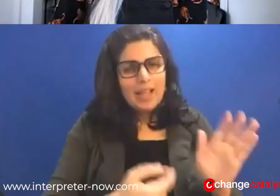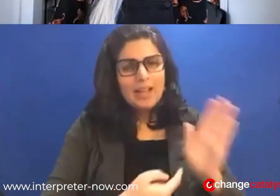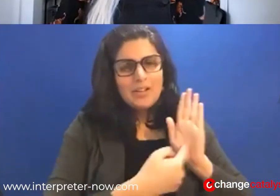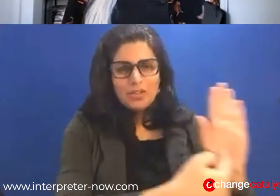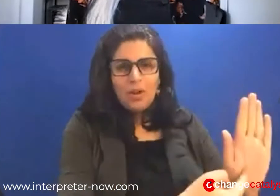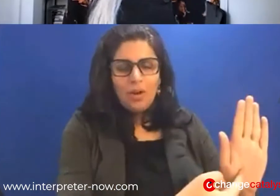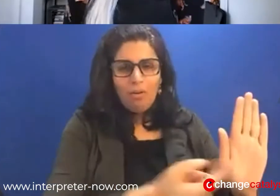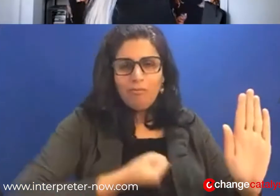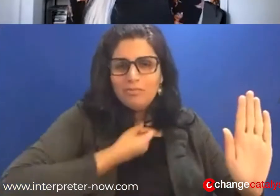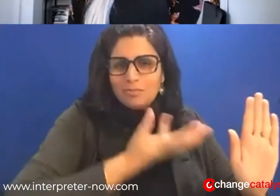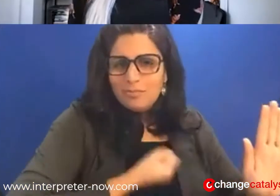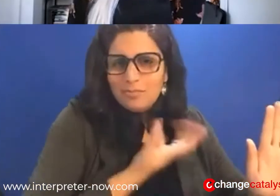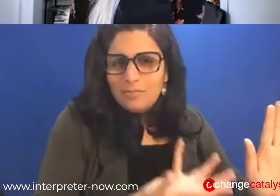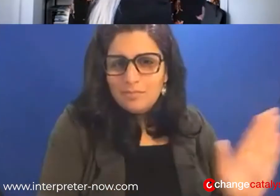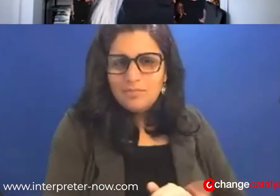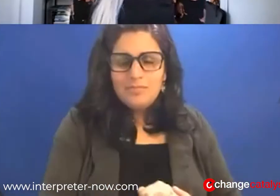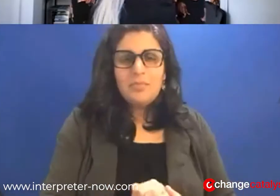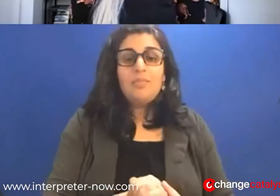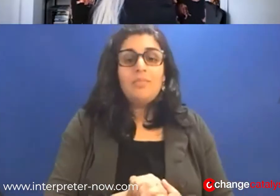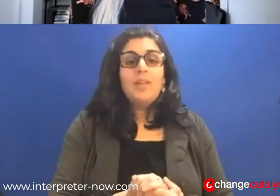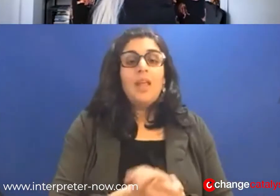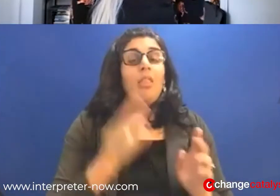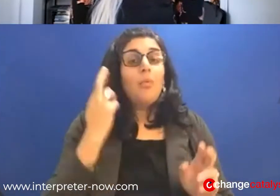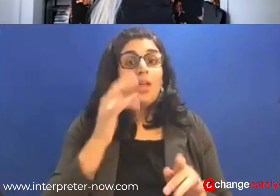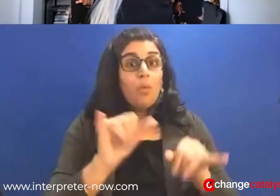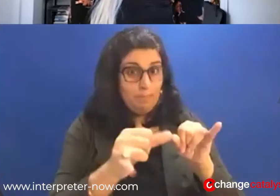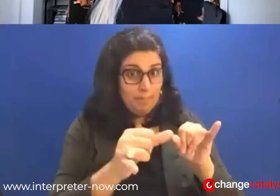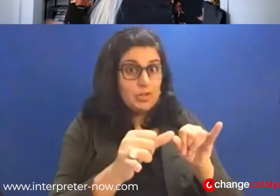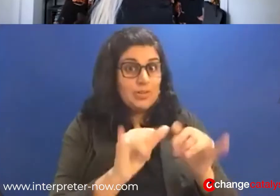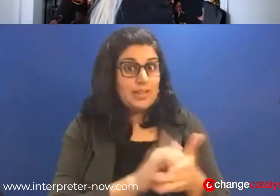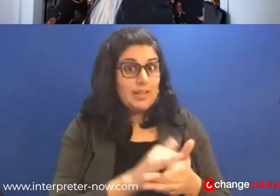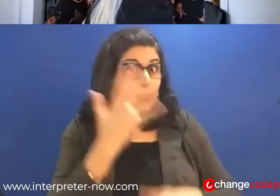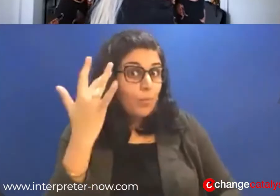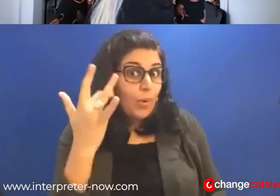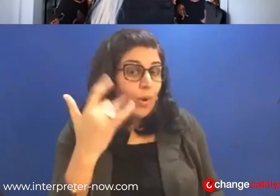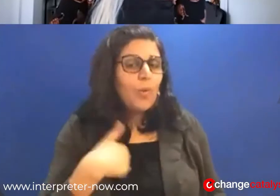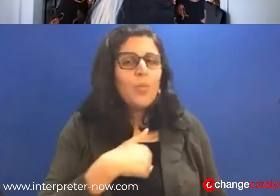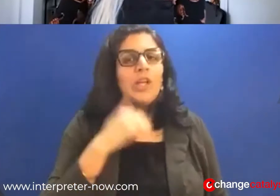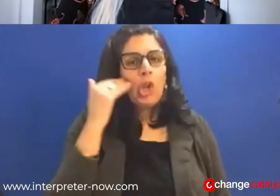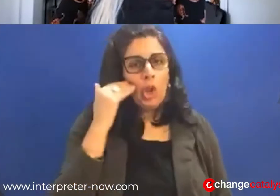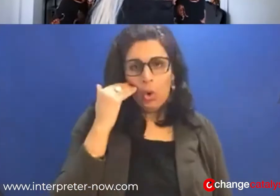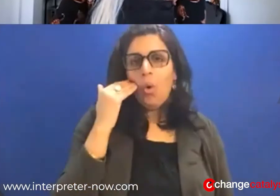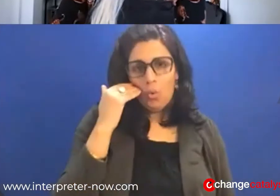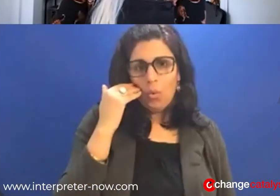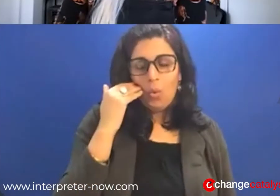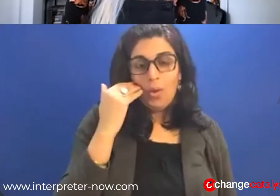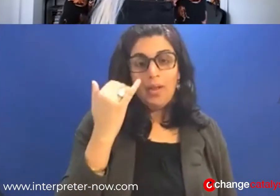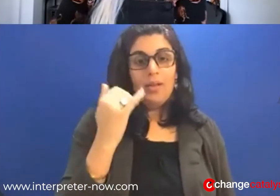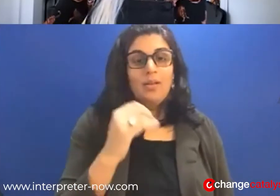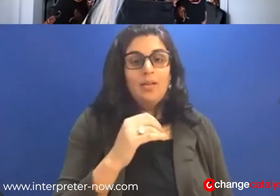keeps going. The reason we're measuring those things is because we know that if we don't keep trust